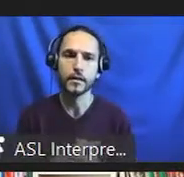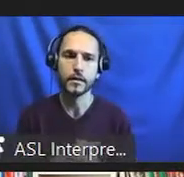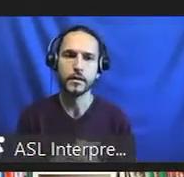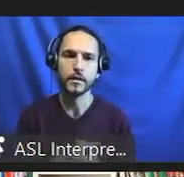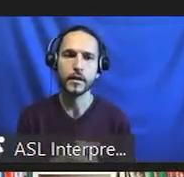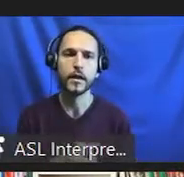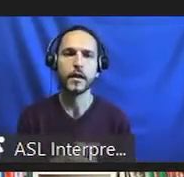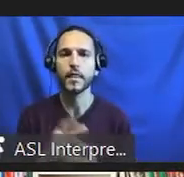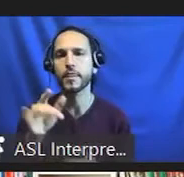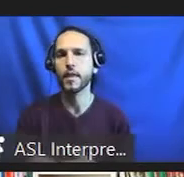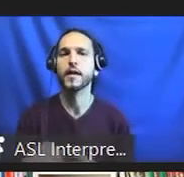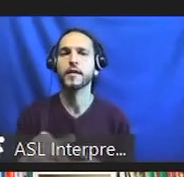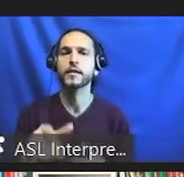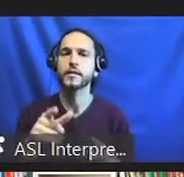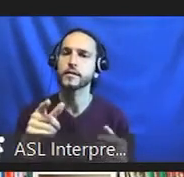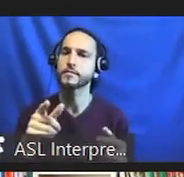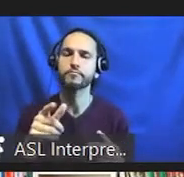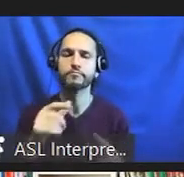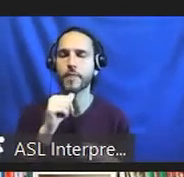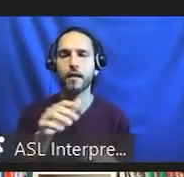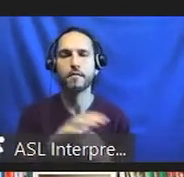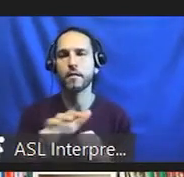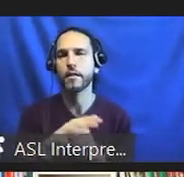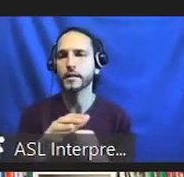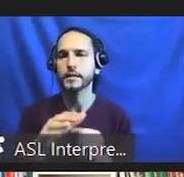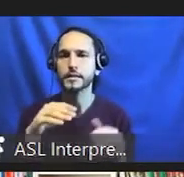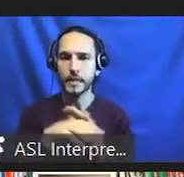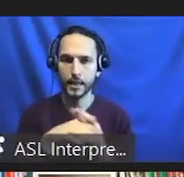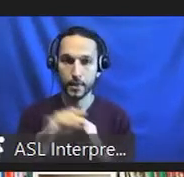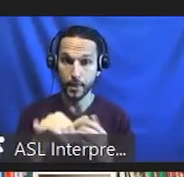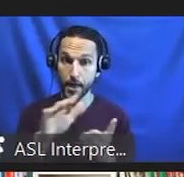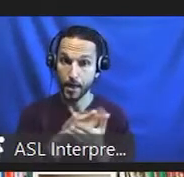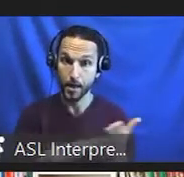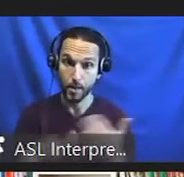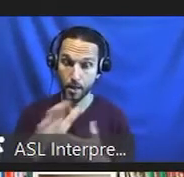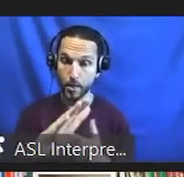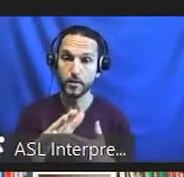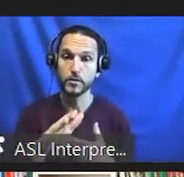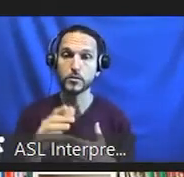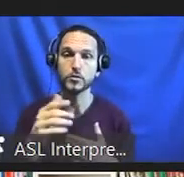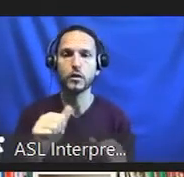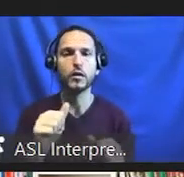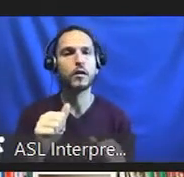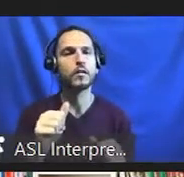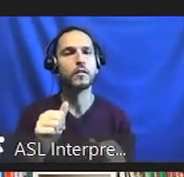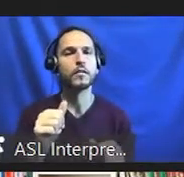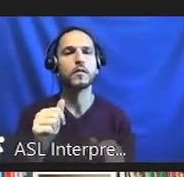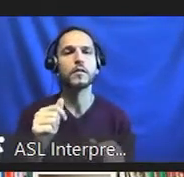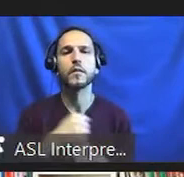They were not accessible. So the colleges were making certain content